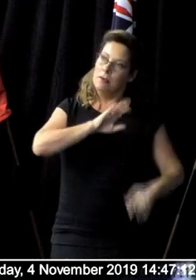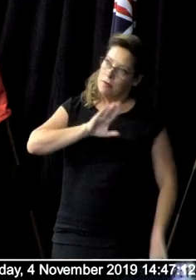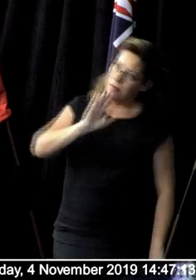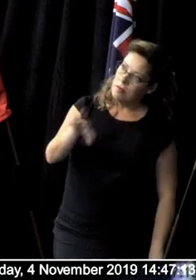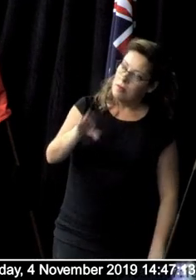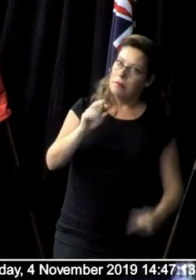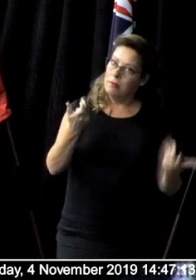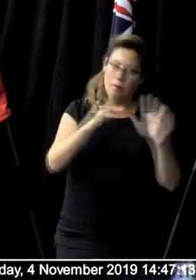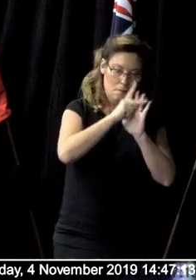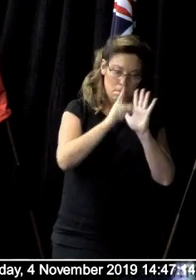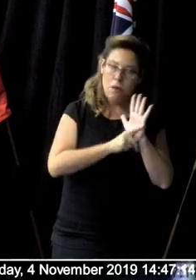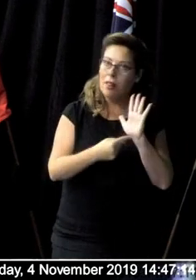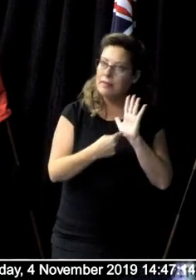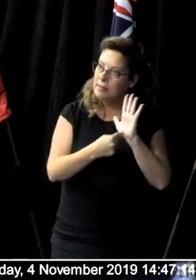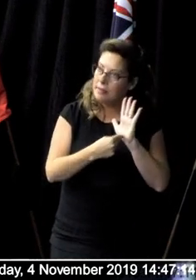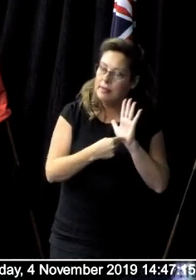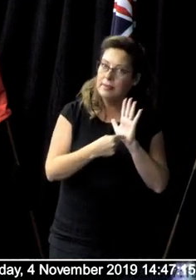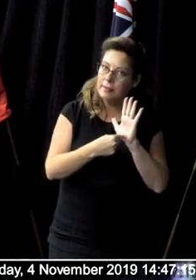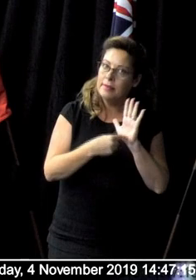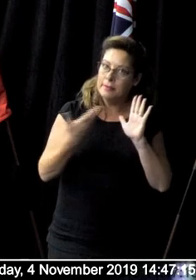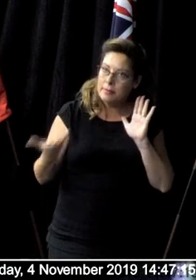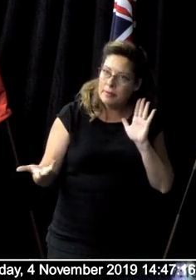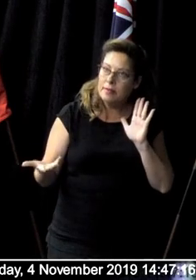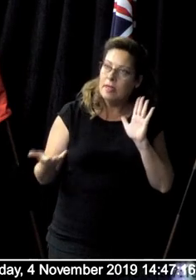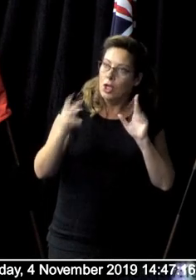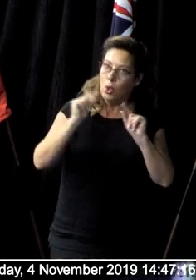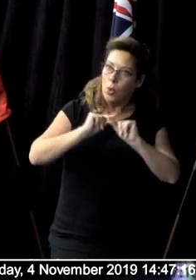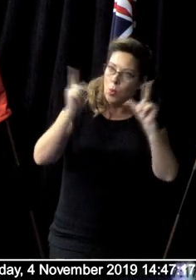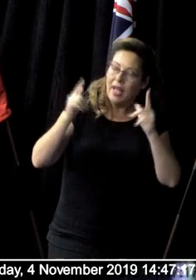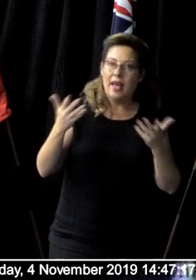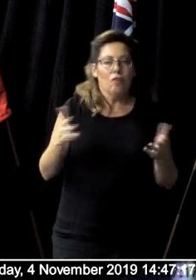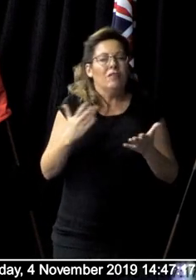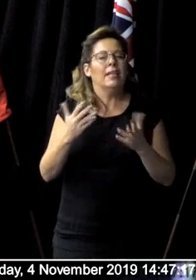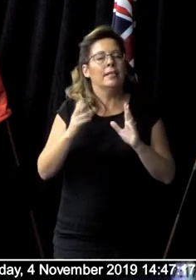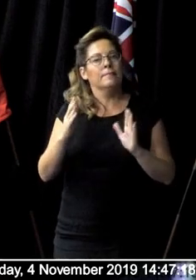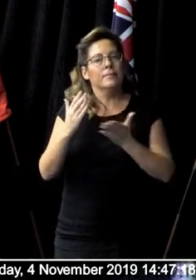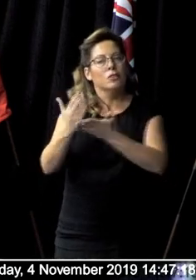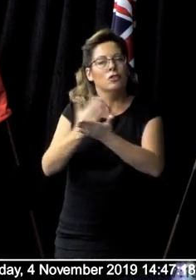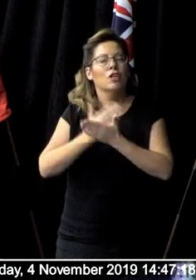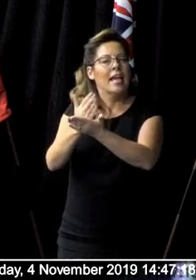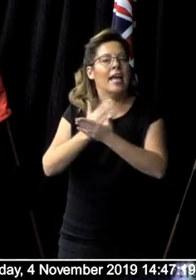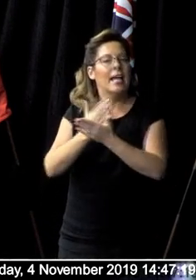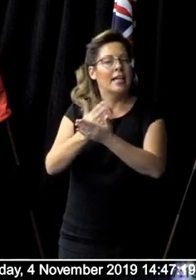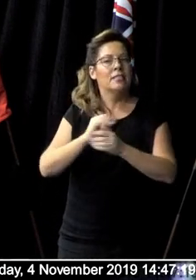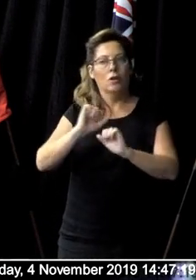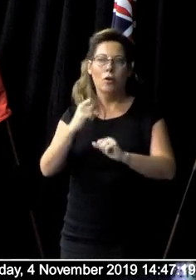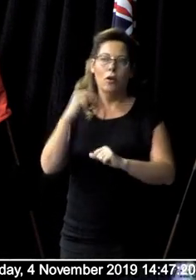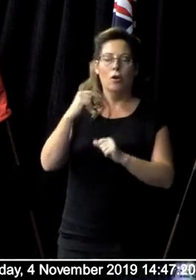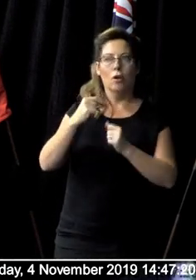this” – you know, really shared why she wanted her son to be included, and he is